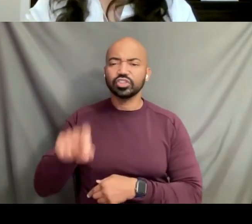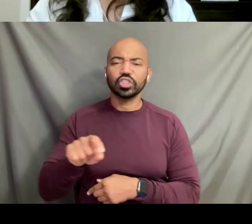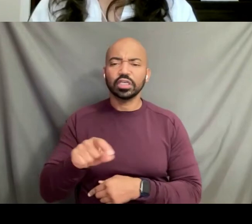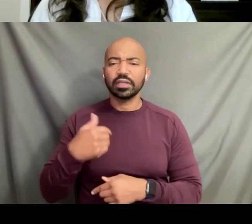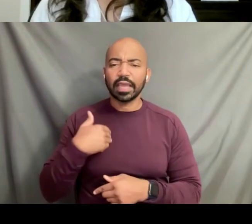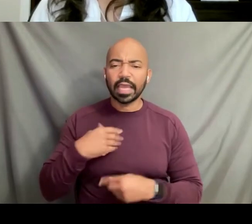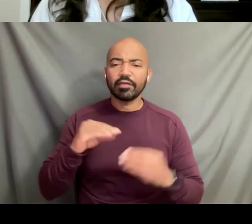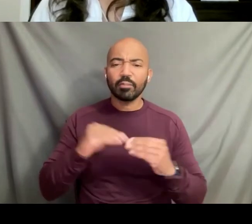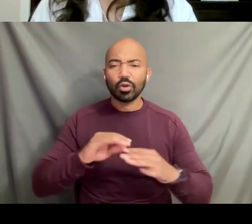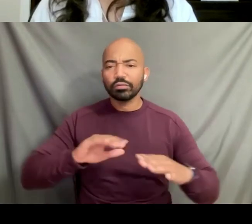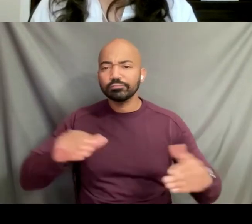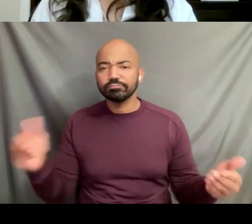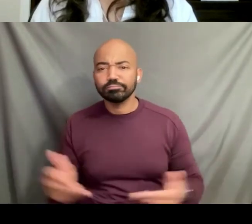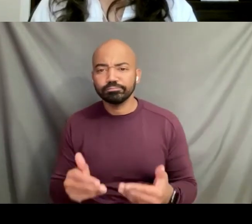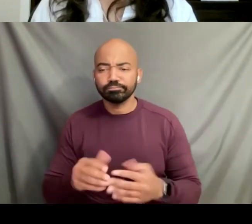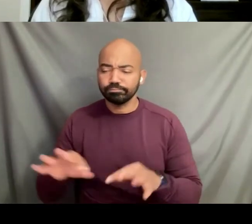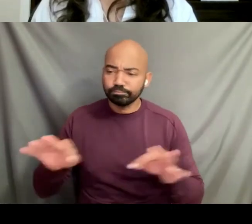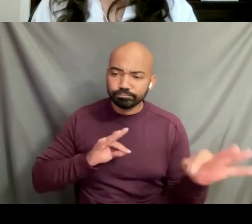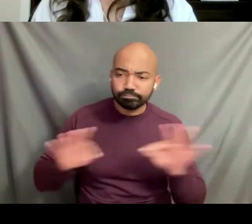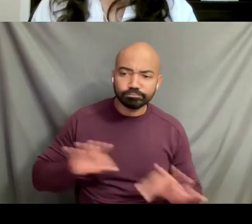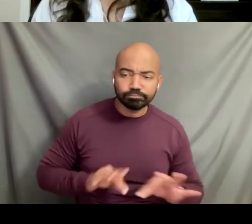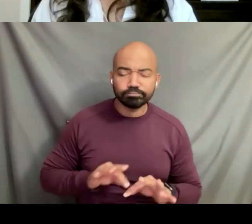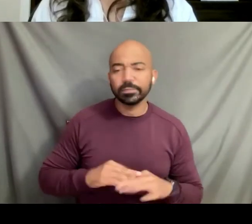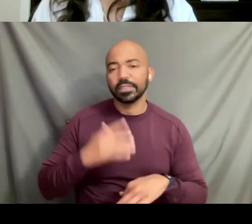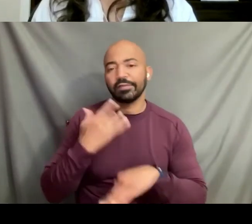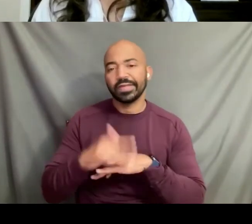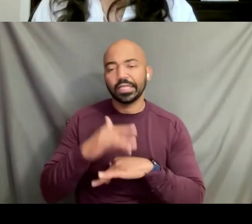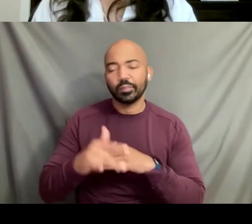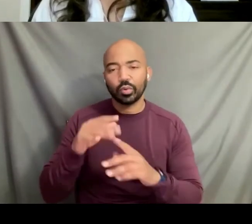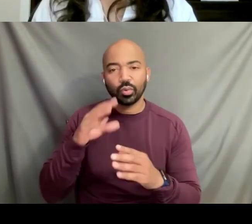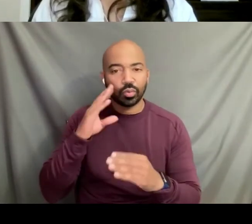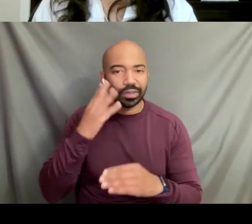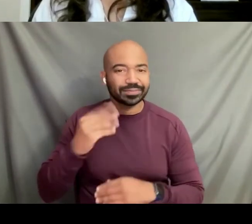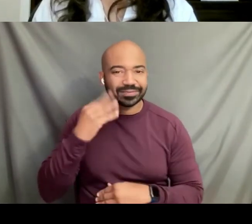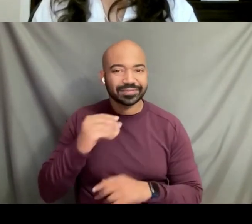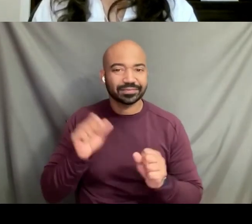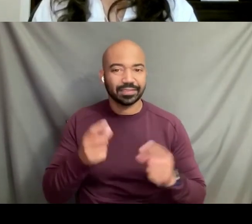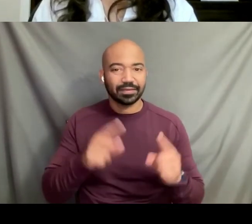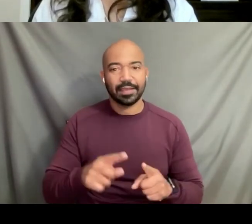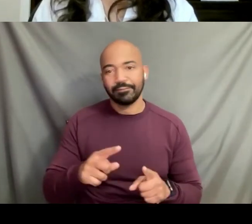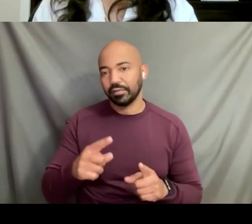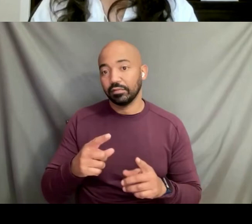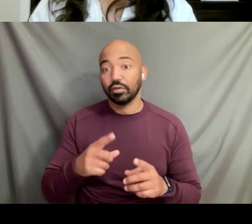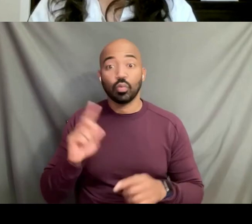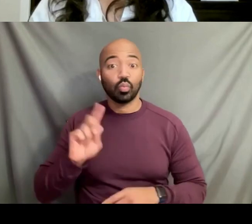during orientation. International students with disabilities pass through a lot.